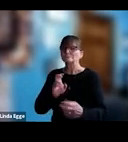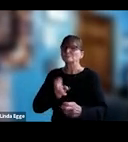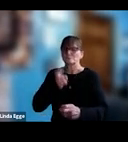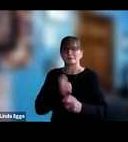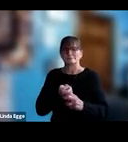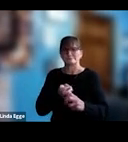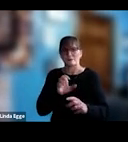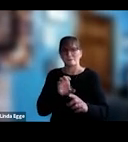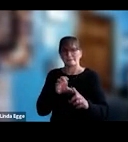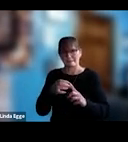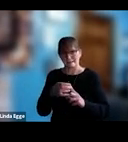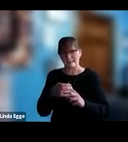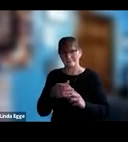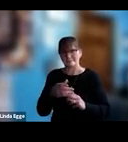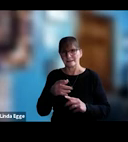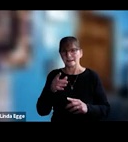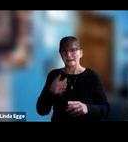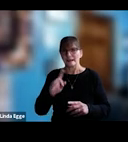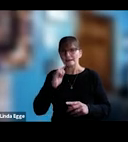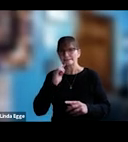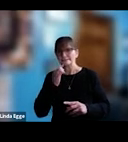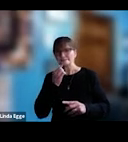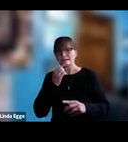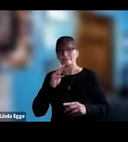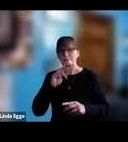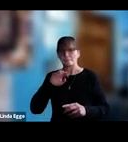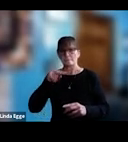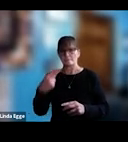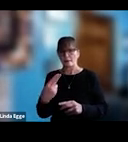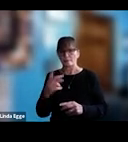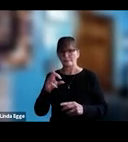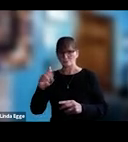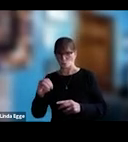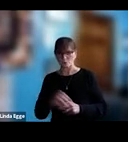The client had a very severe methamphetamine use disorder, had very severe symptoms